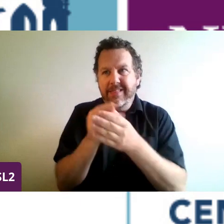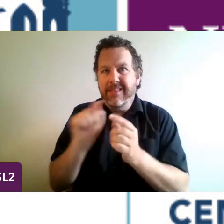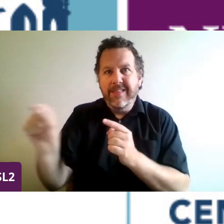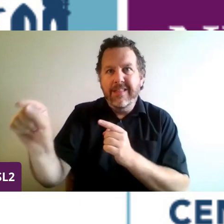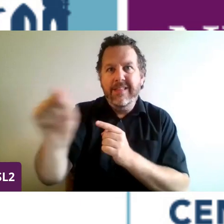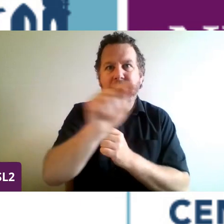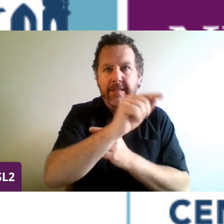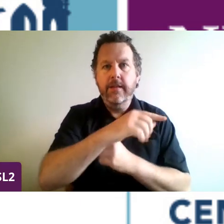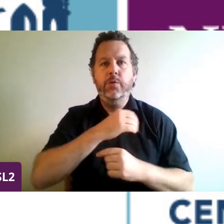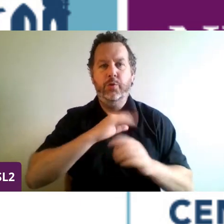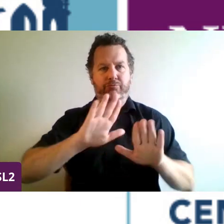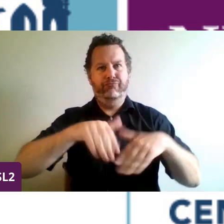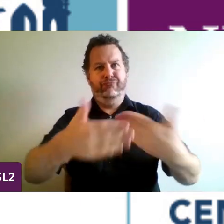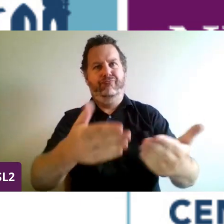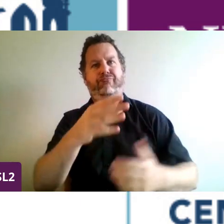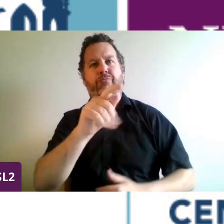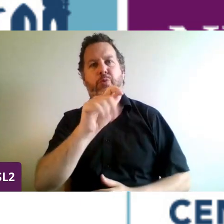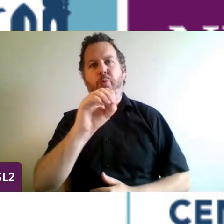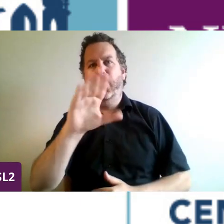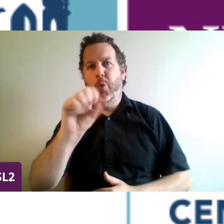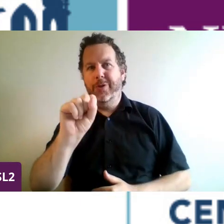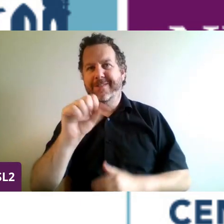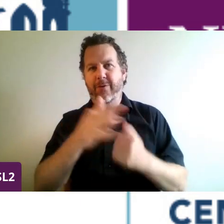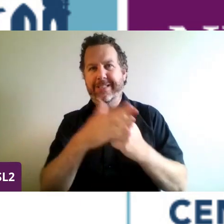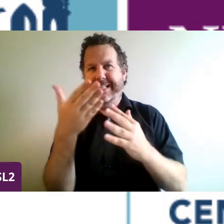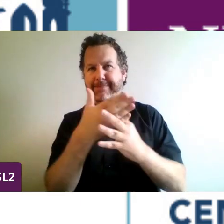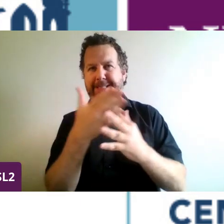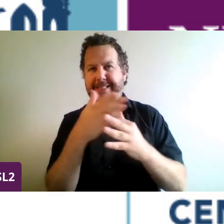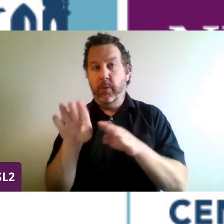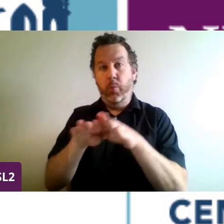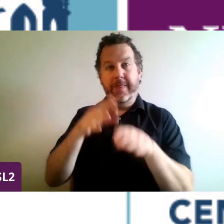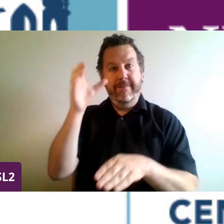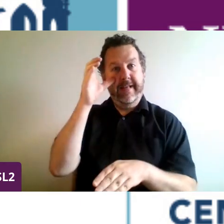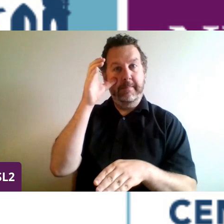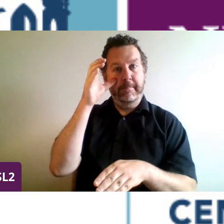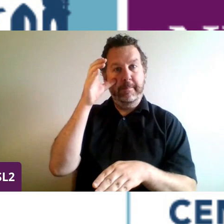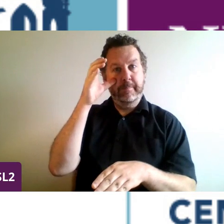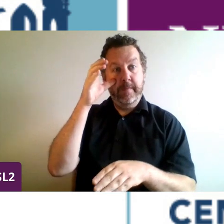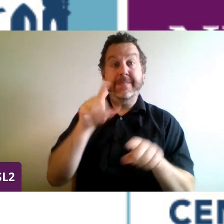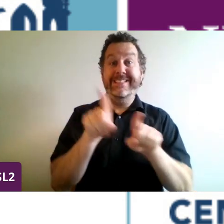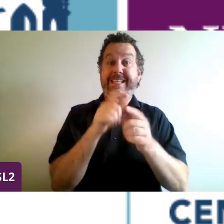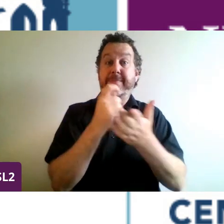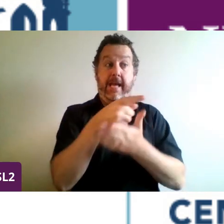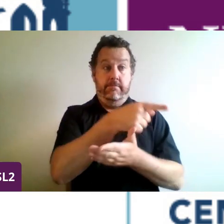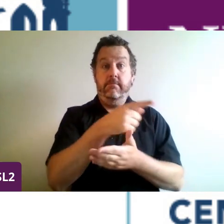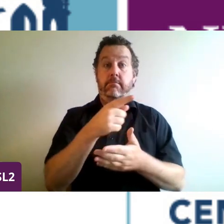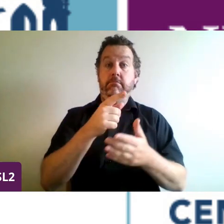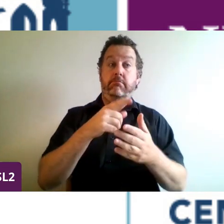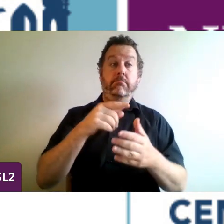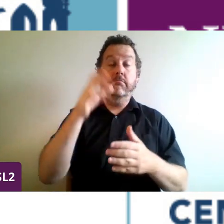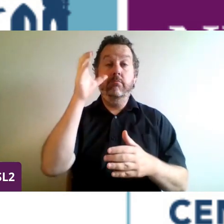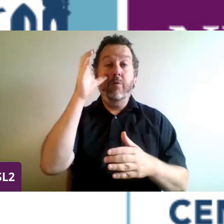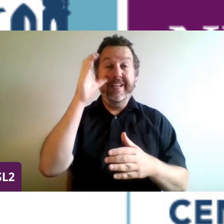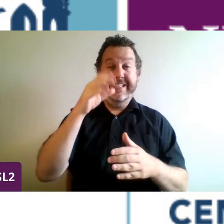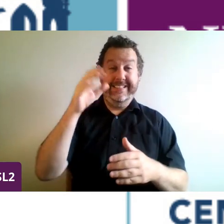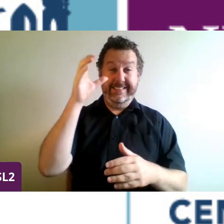at the theatre or for screening later in your own home. And they provide